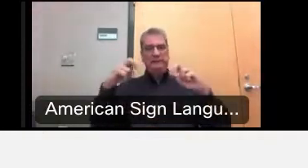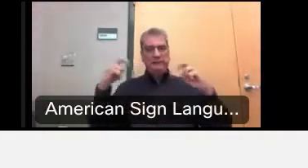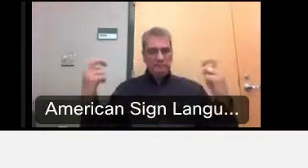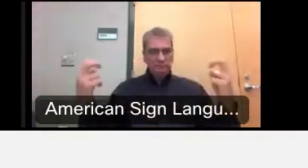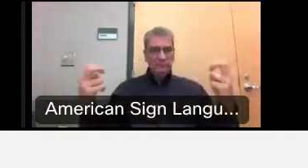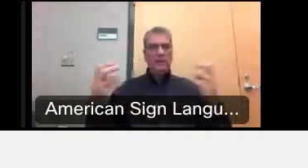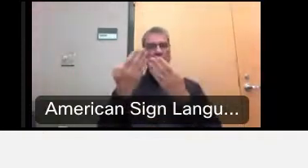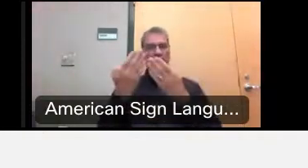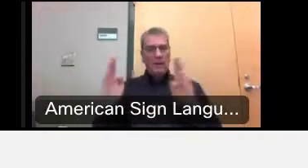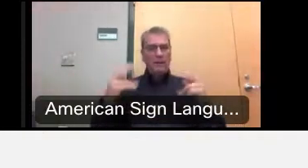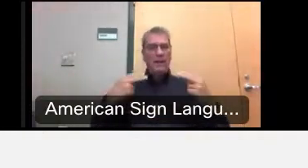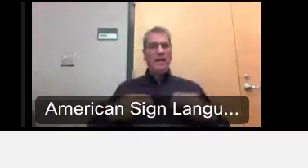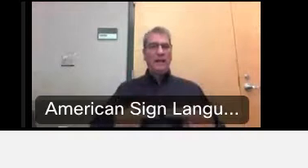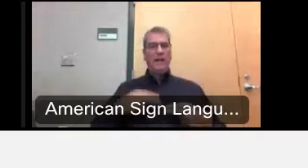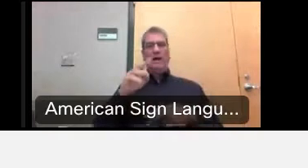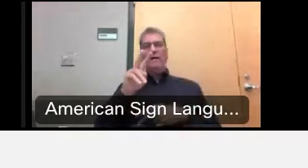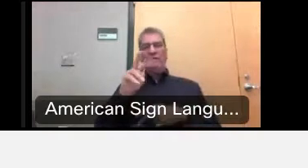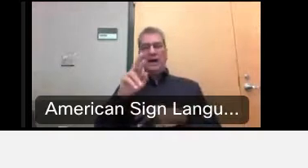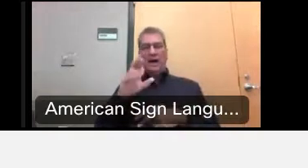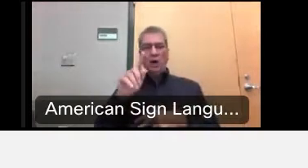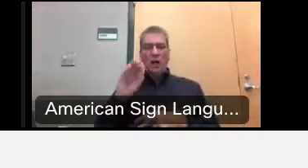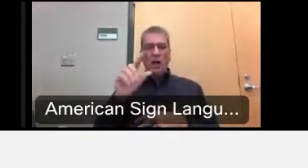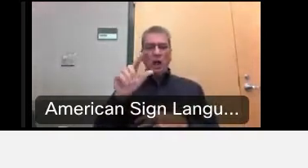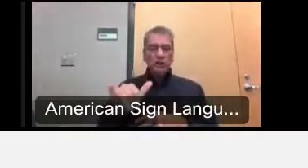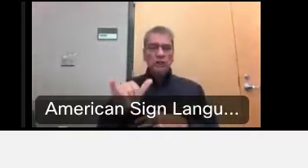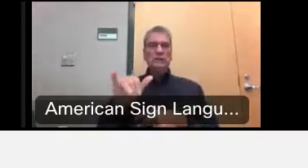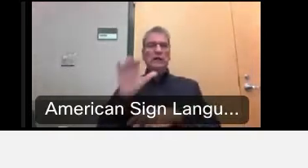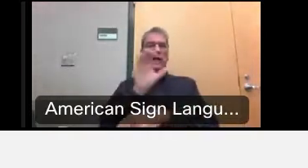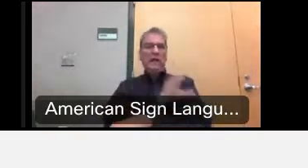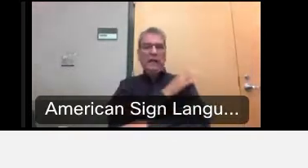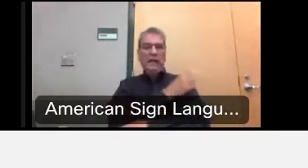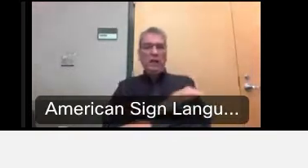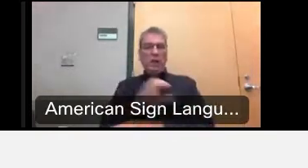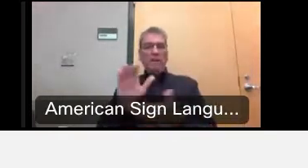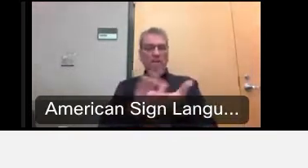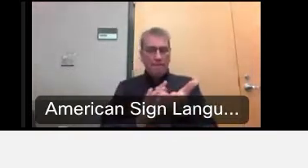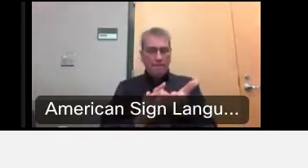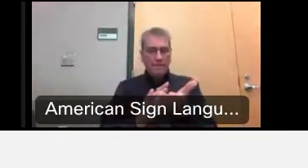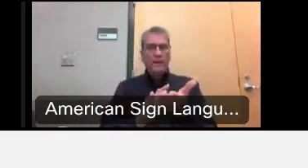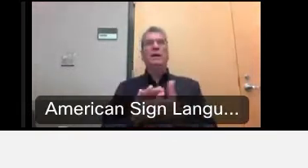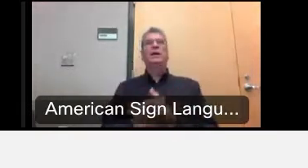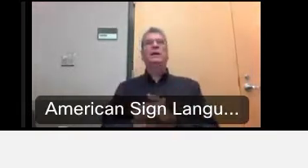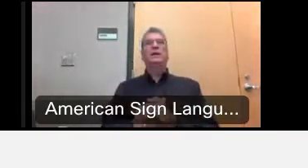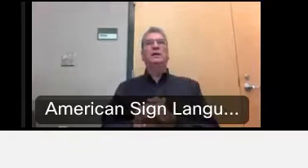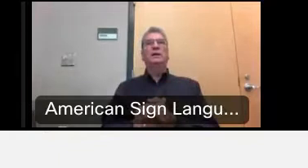and virology in in clinical medicine, but 1 of the very most,